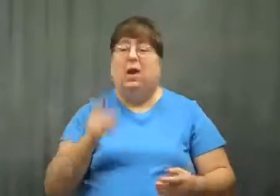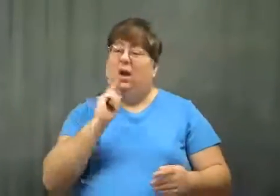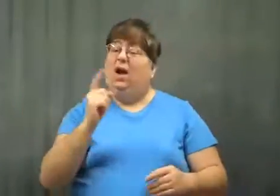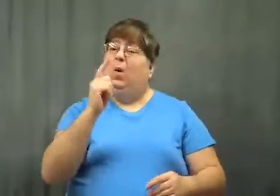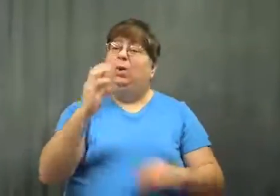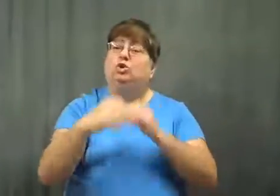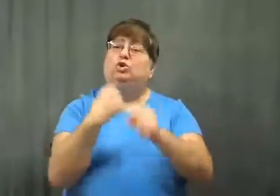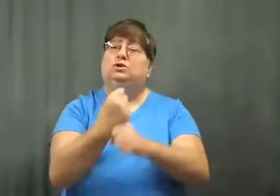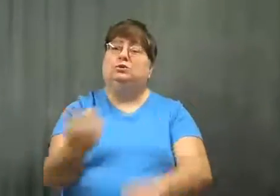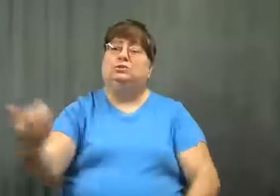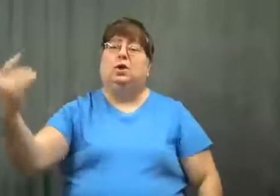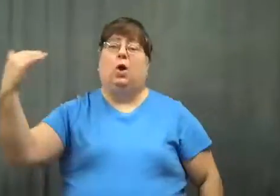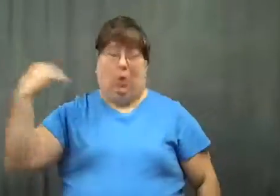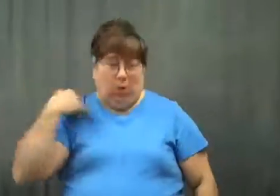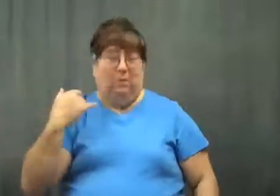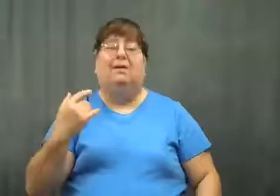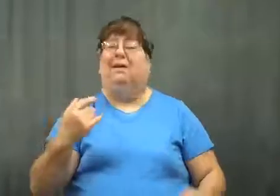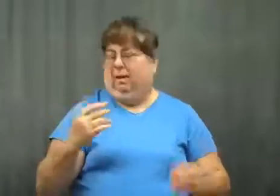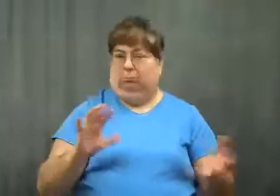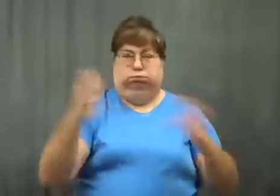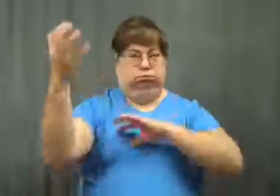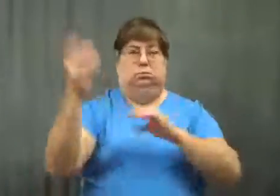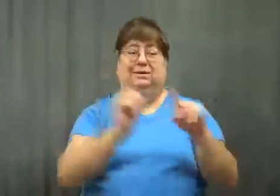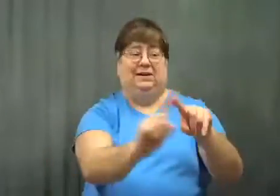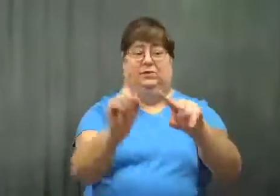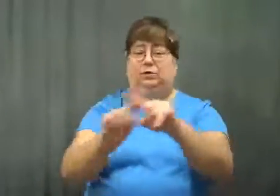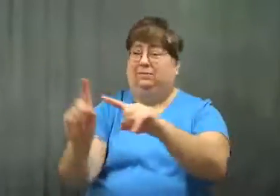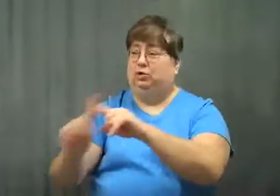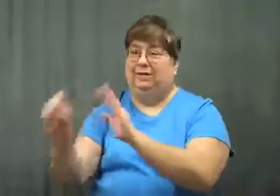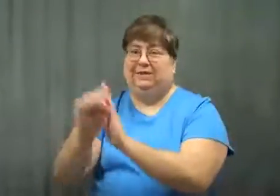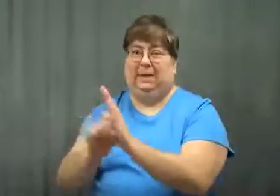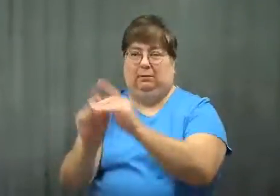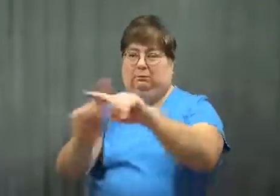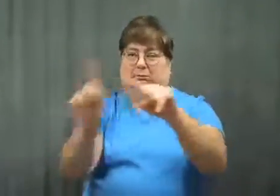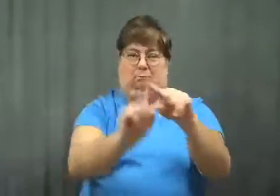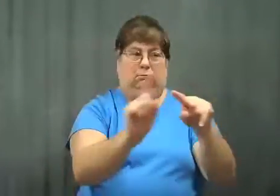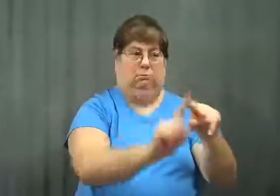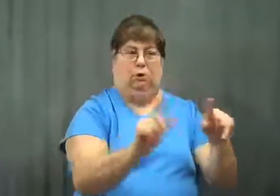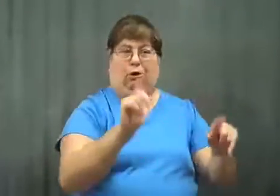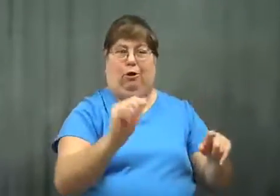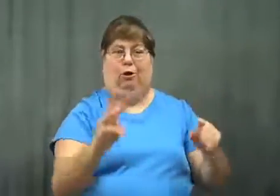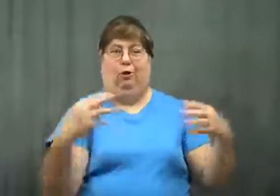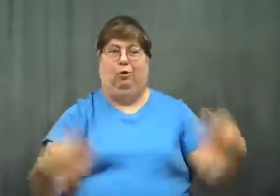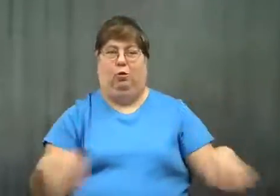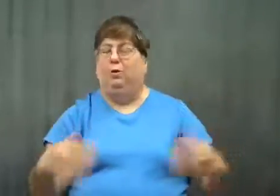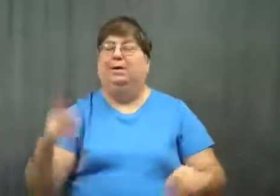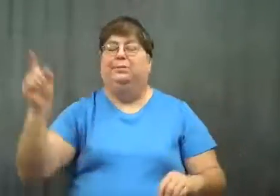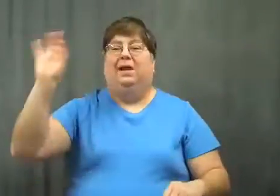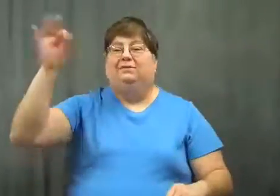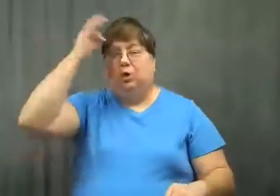He added there was a problem 100 years ago with all the states having different laws.